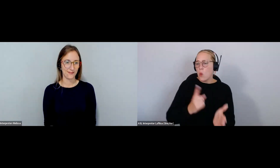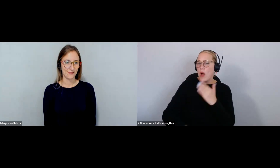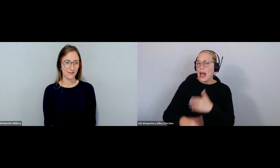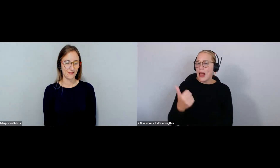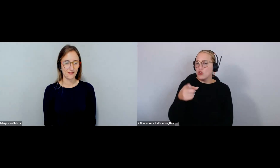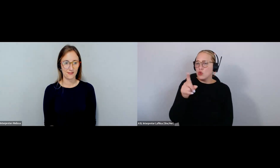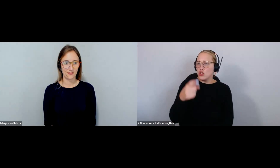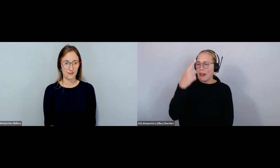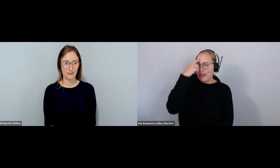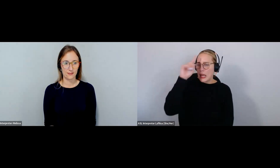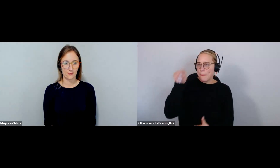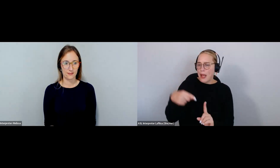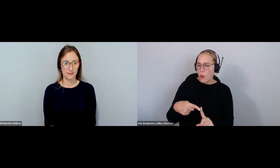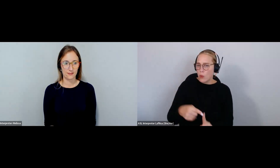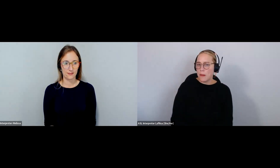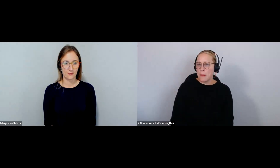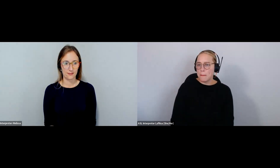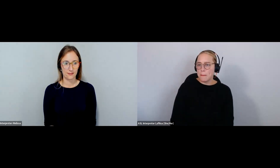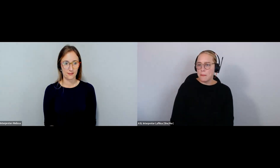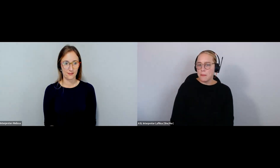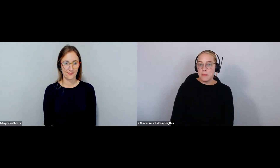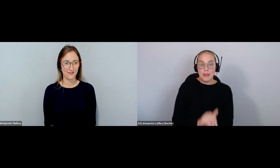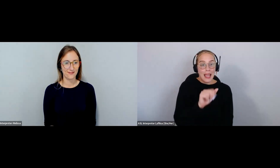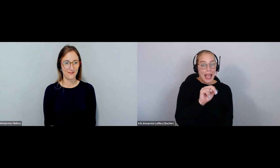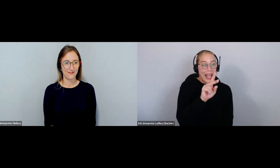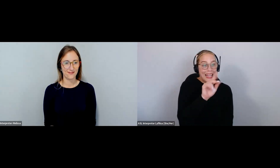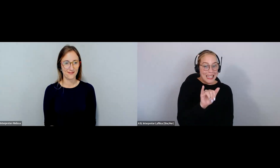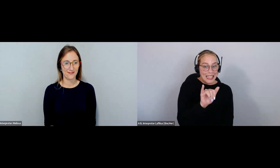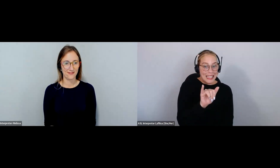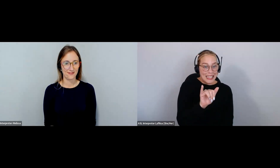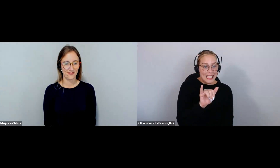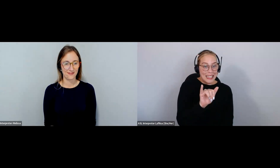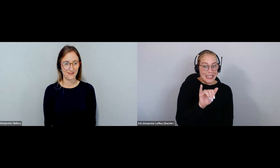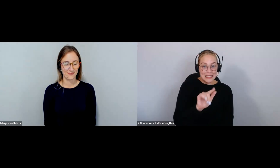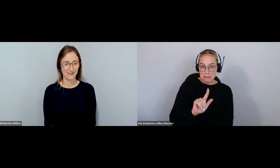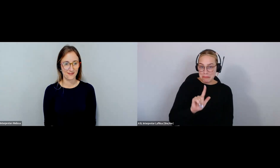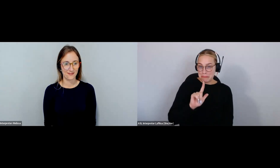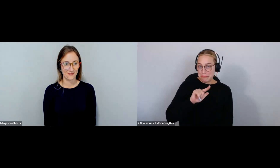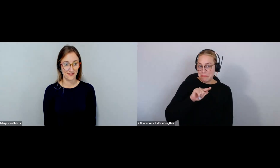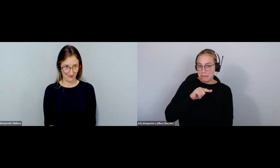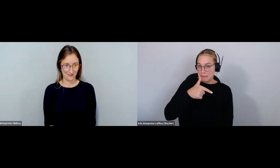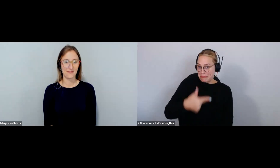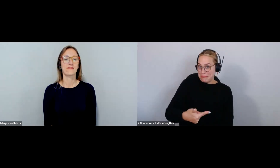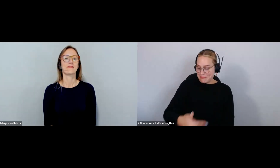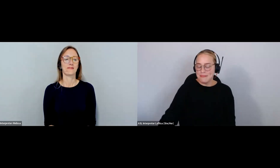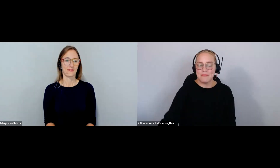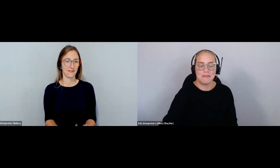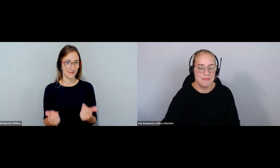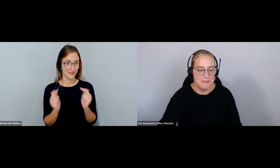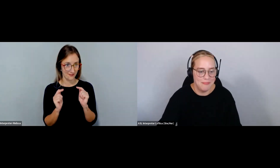Are all people using it or is it just for deliveries? What else do we have